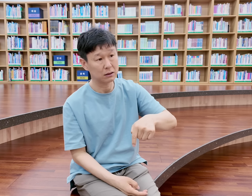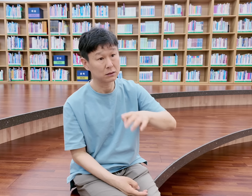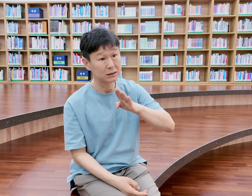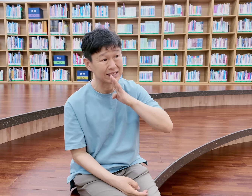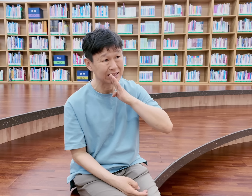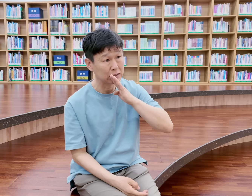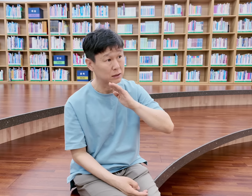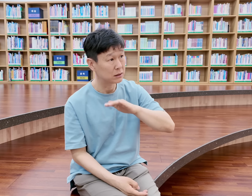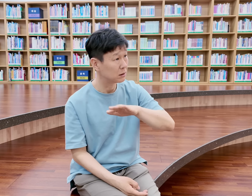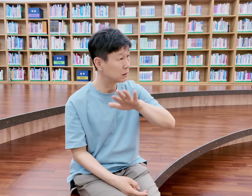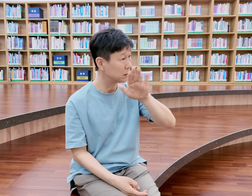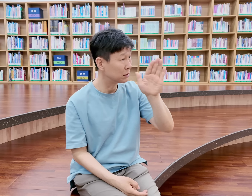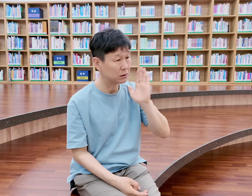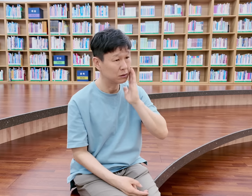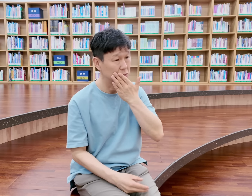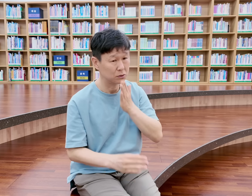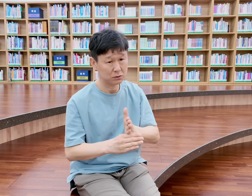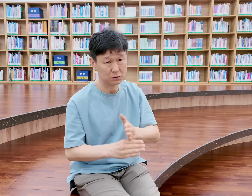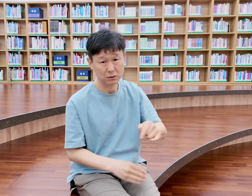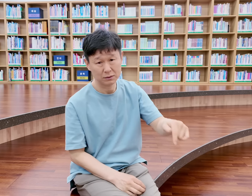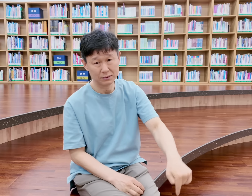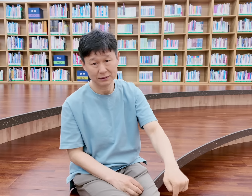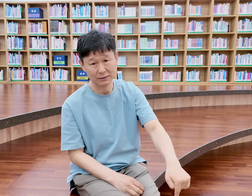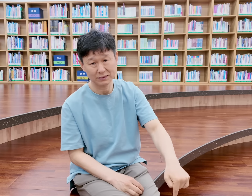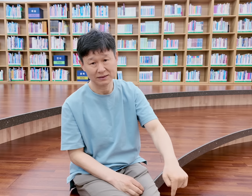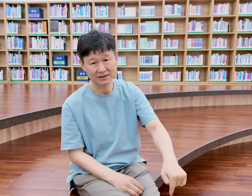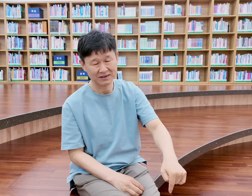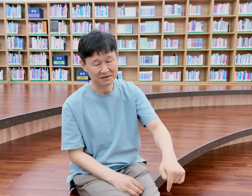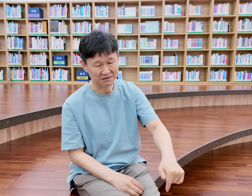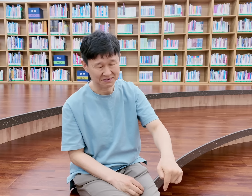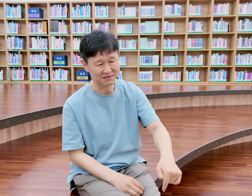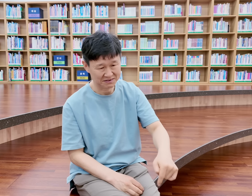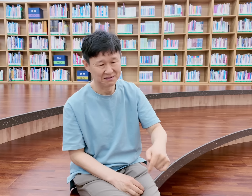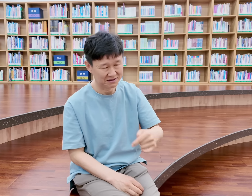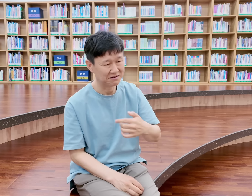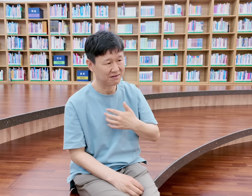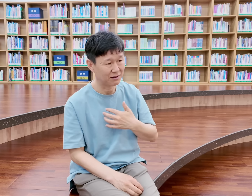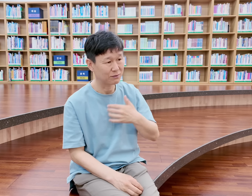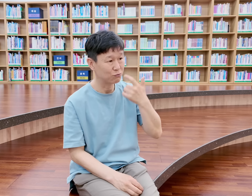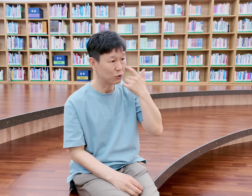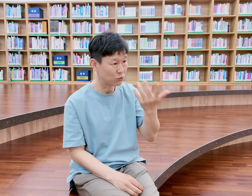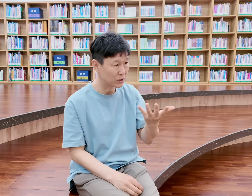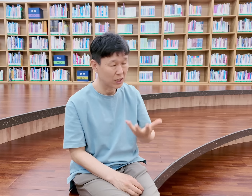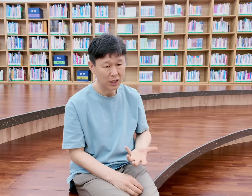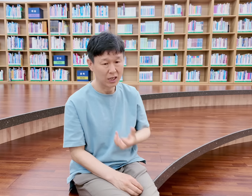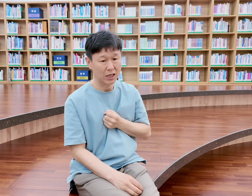I didn't know, but out of the 12 large libraries,